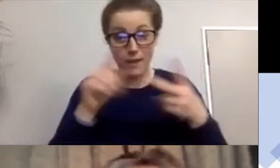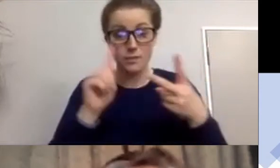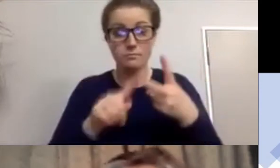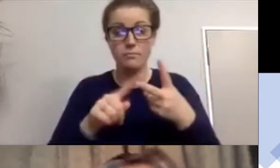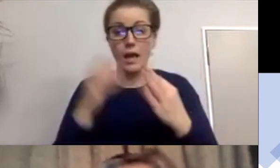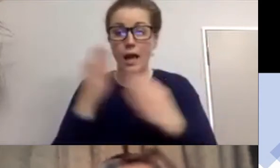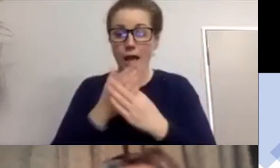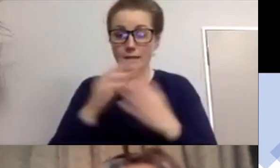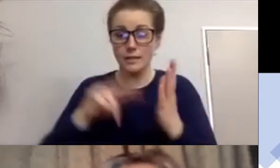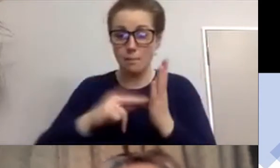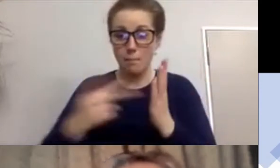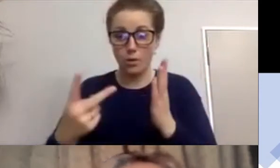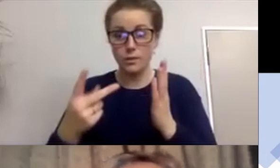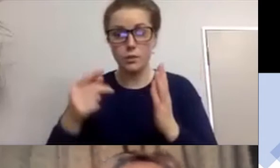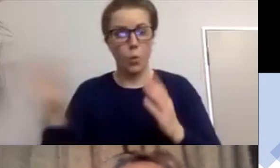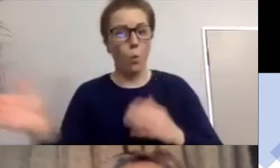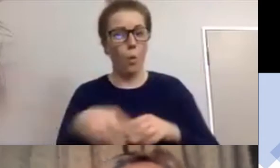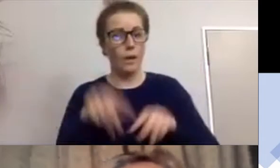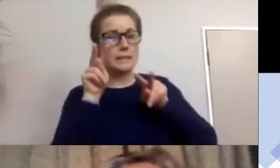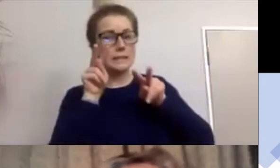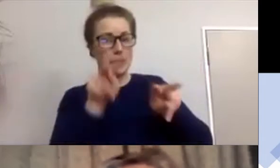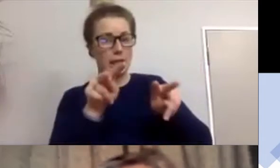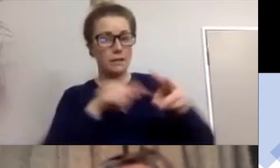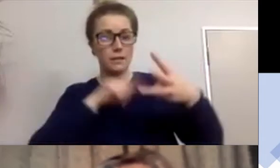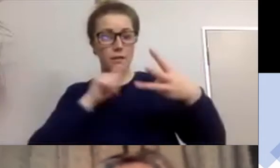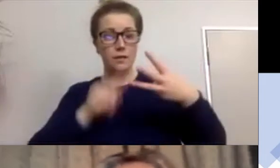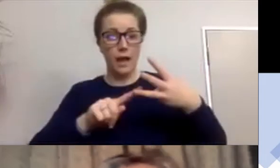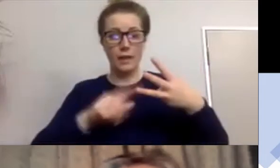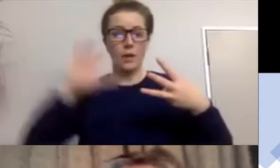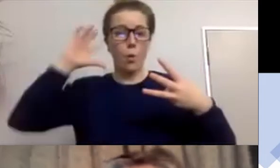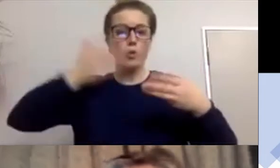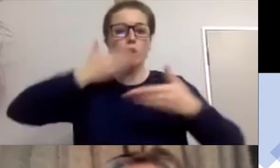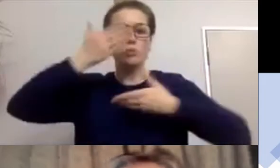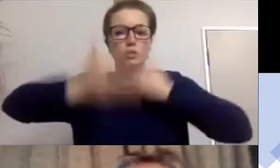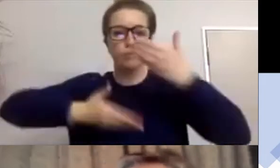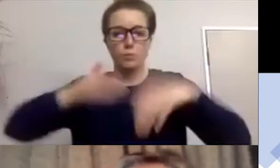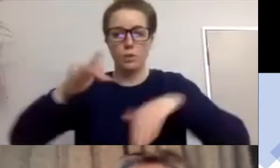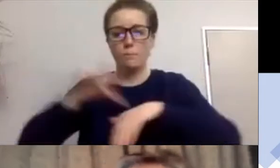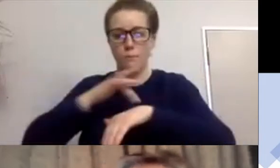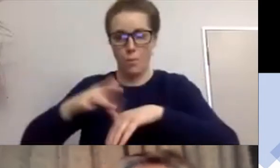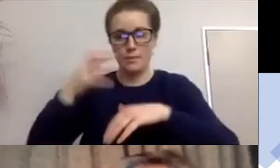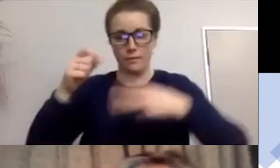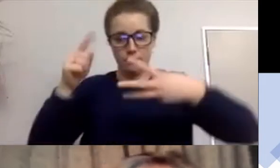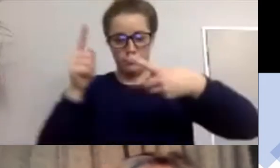visible for everybody, and then we have the audio description performances.